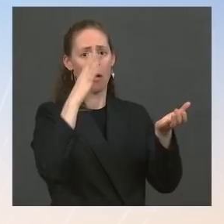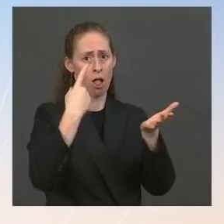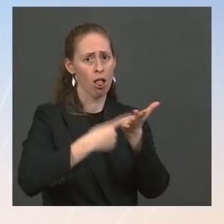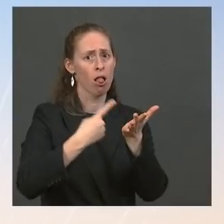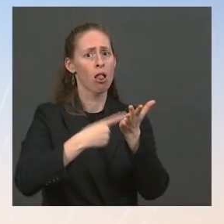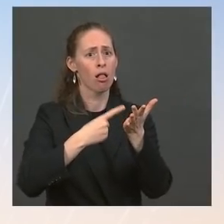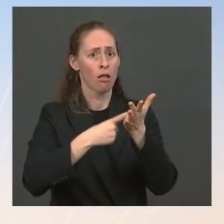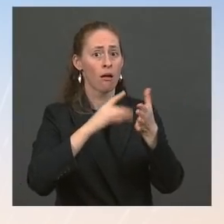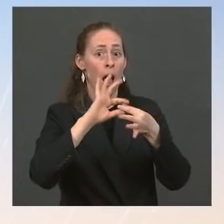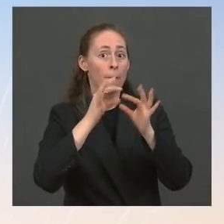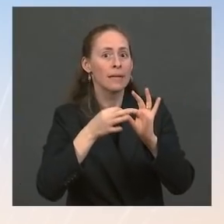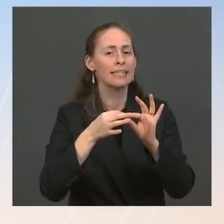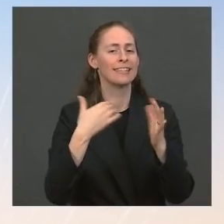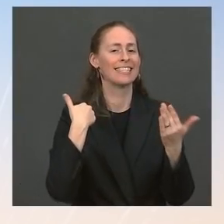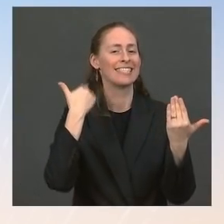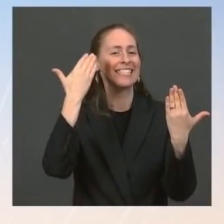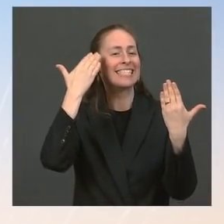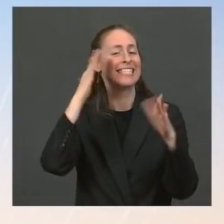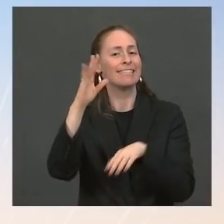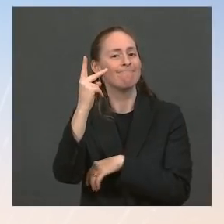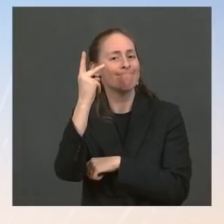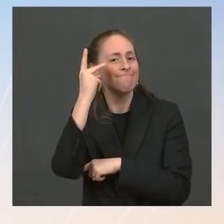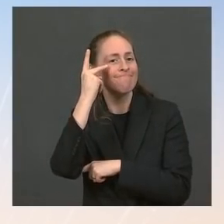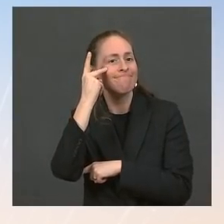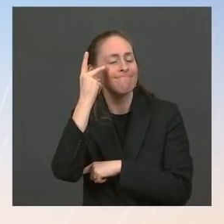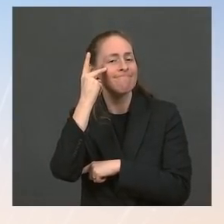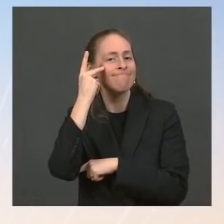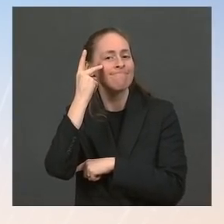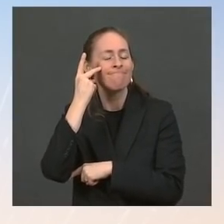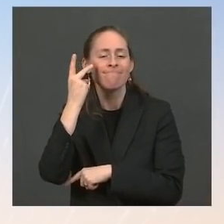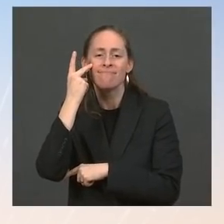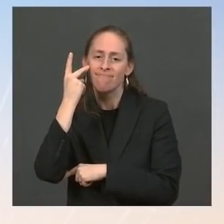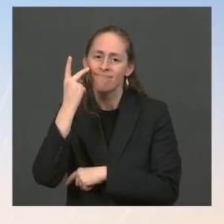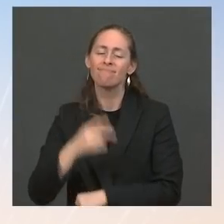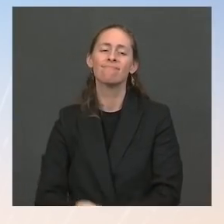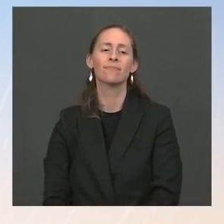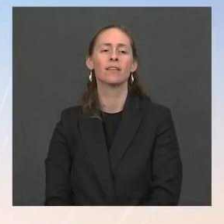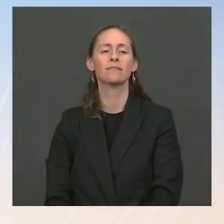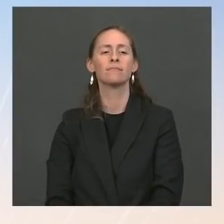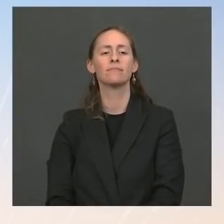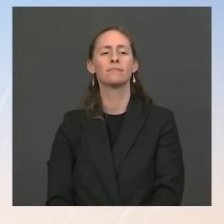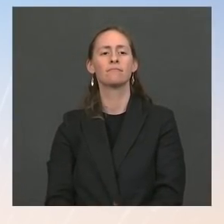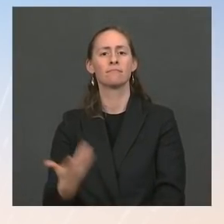and we'll leave that to them to preview. But I don't have anything beyond that for you.